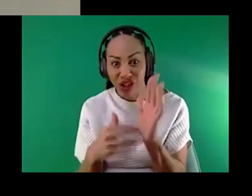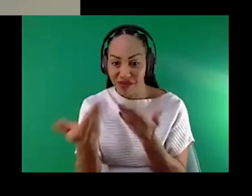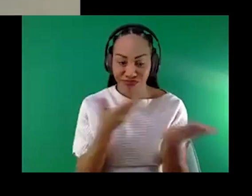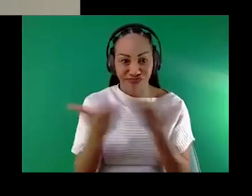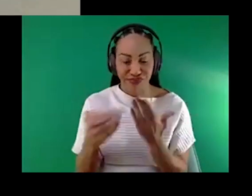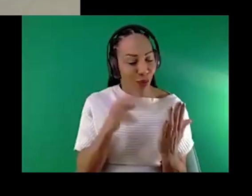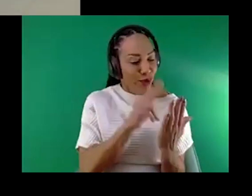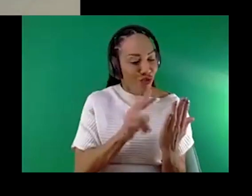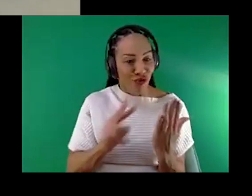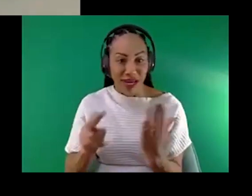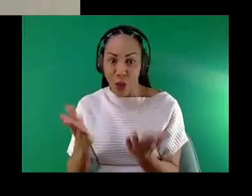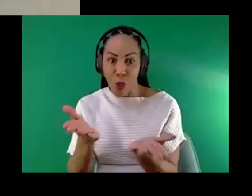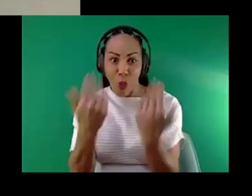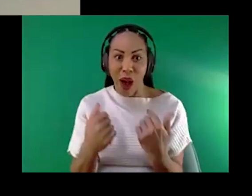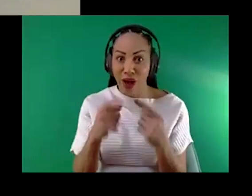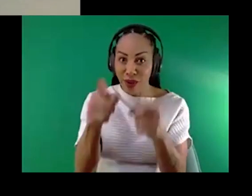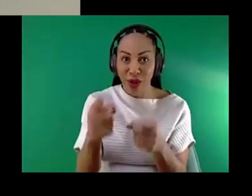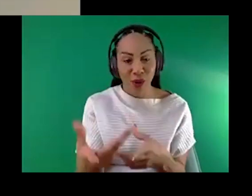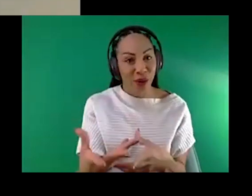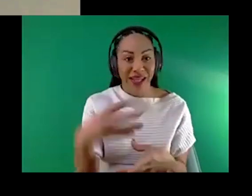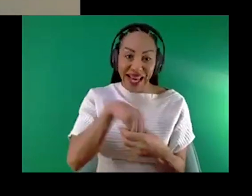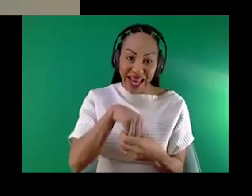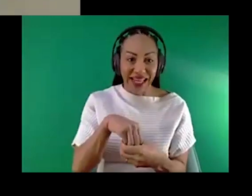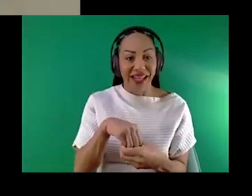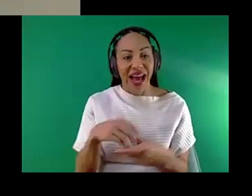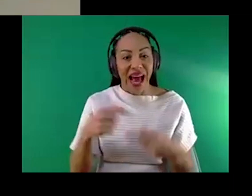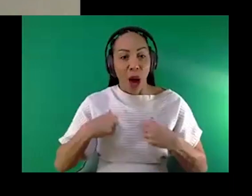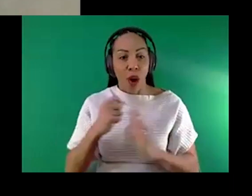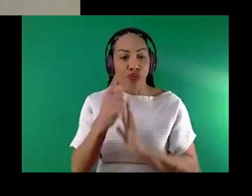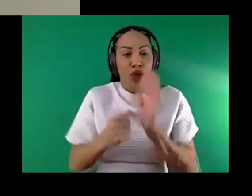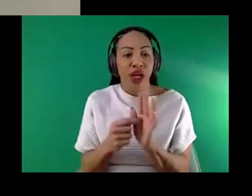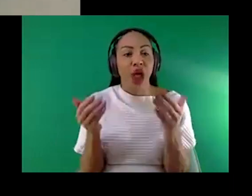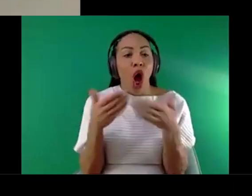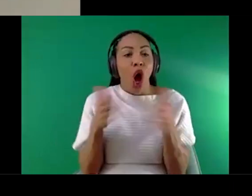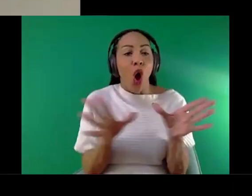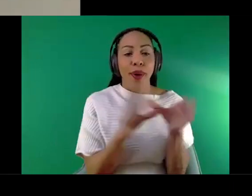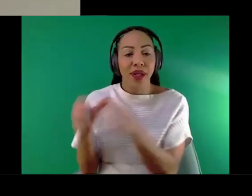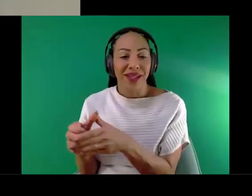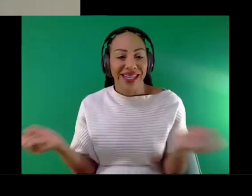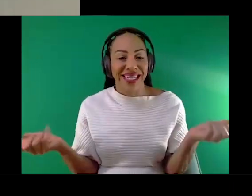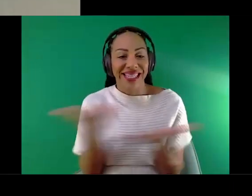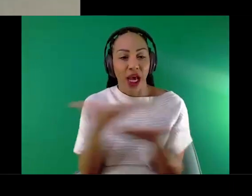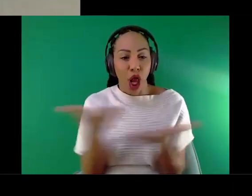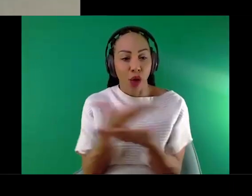part of open dear logo um Monique has kindly shared the website details there so please